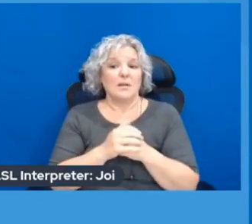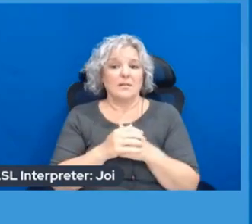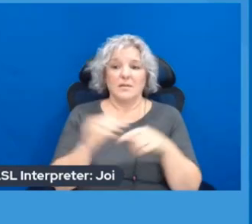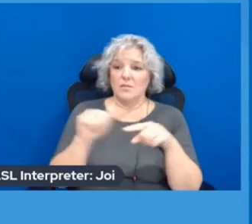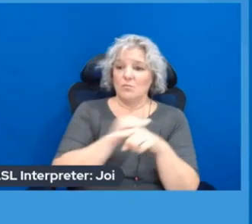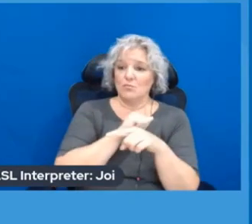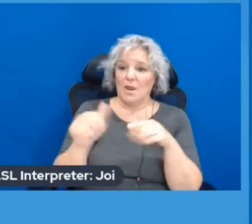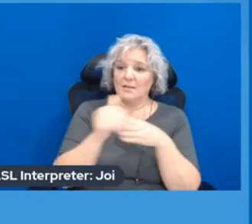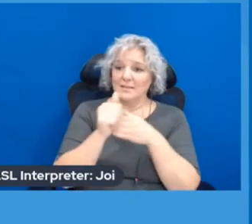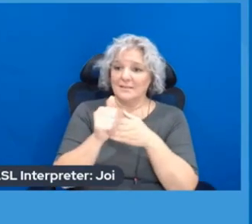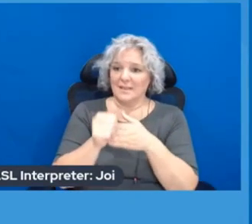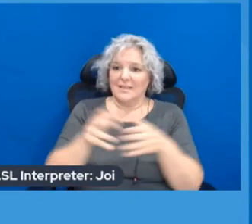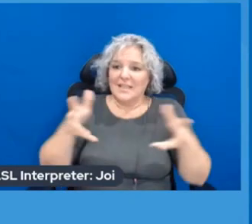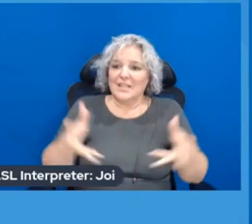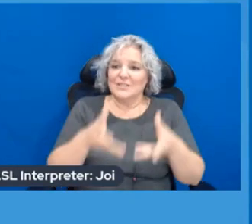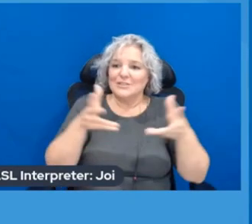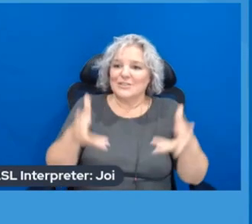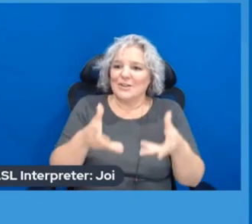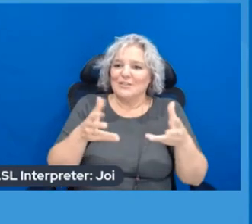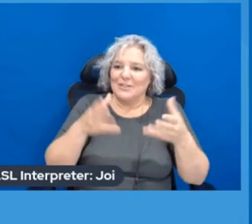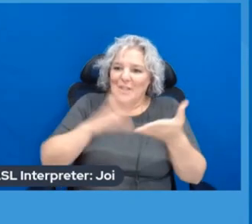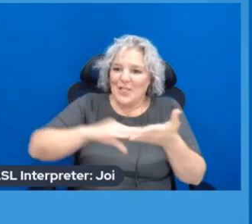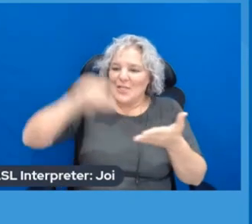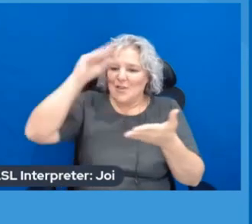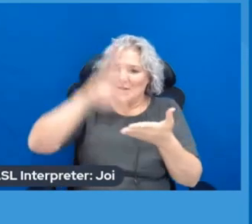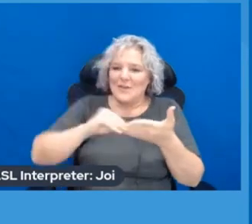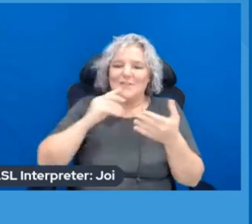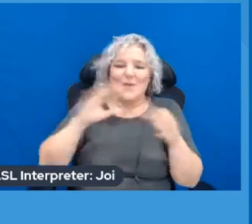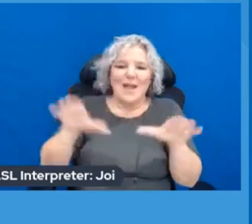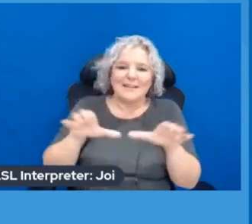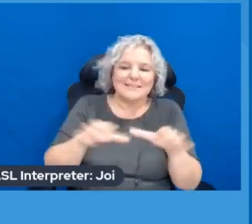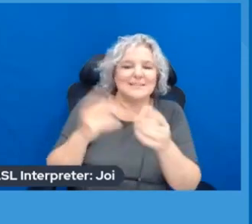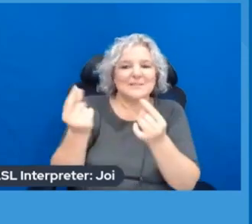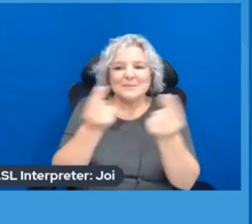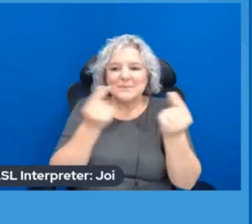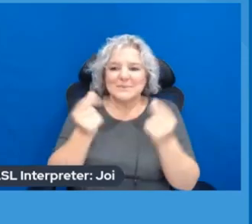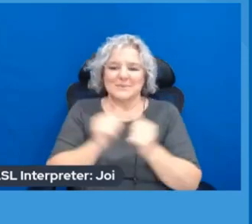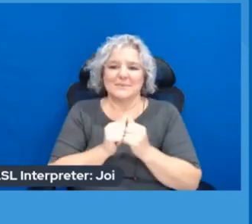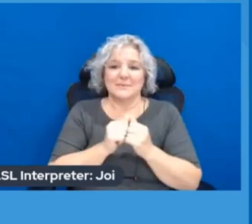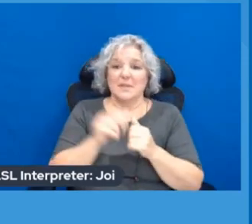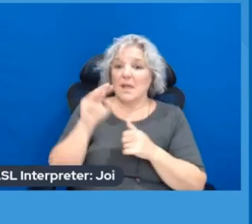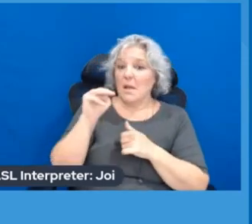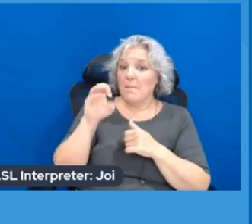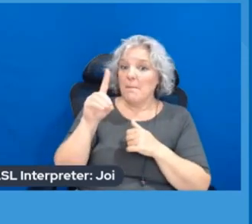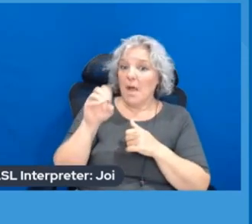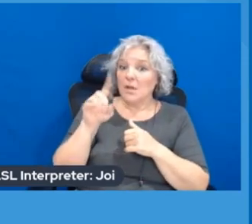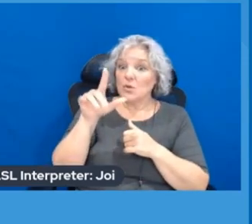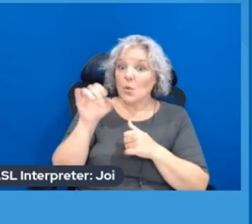on encouraging child learning and early activities, module supporting learning during COVID-19